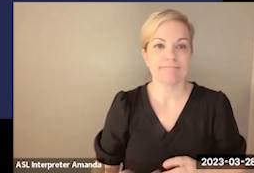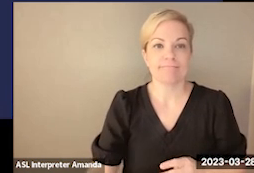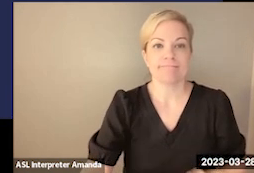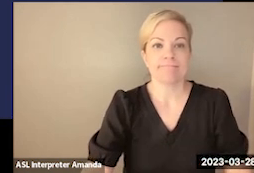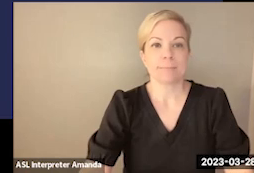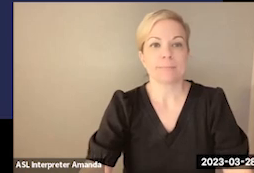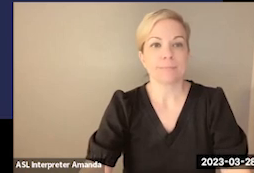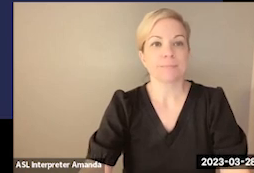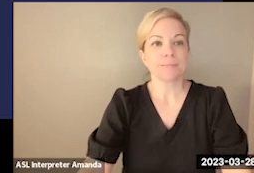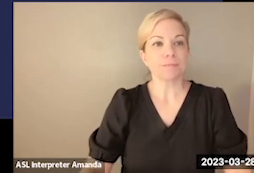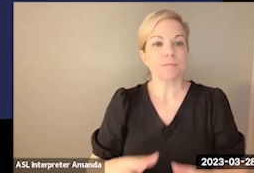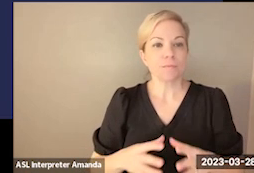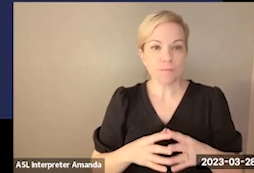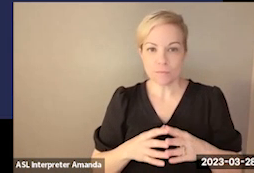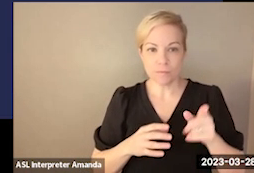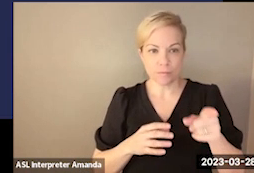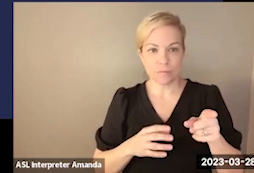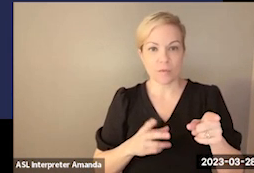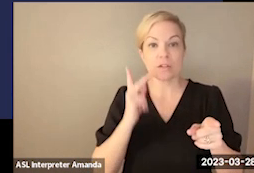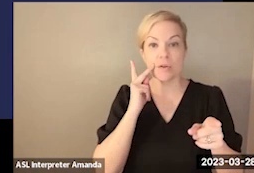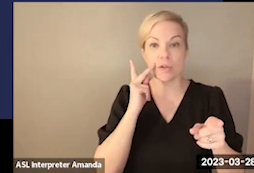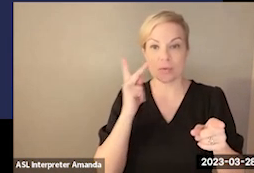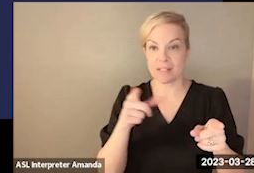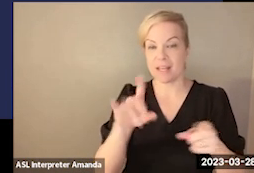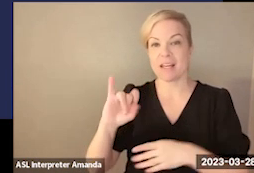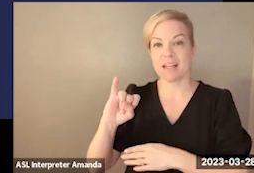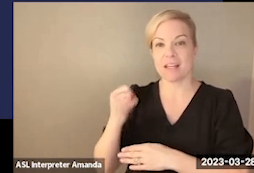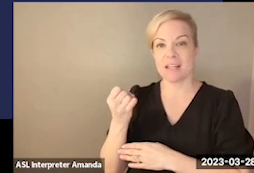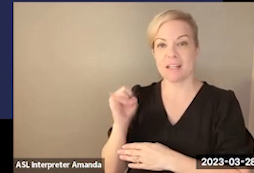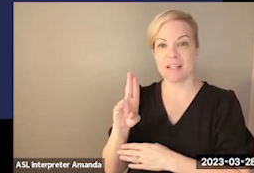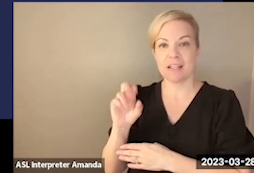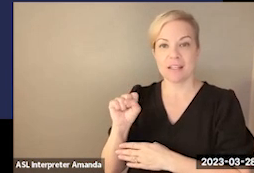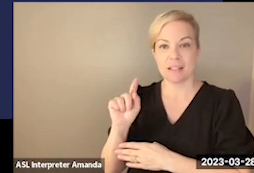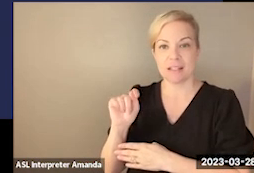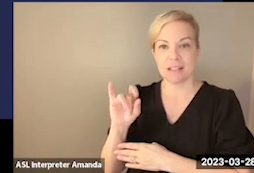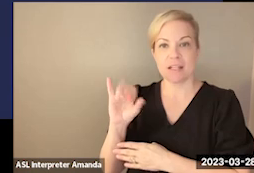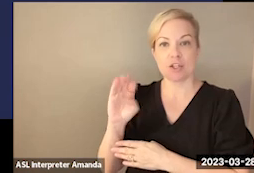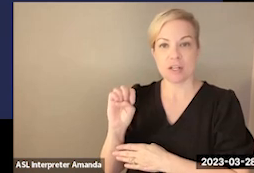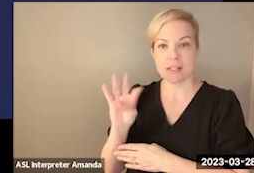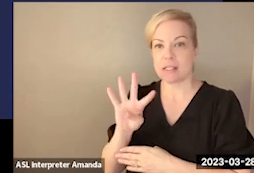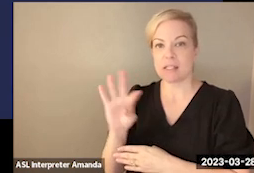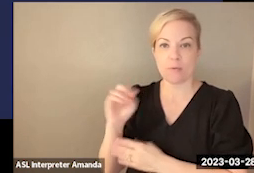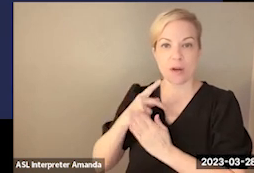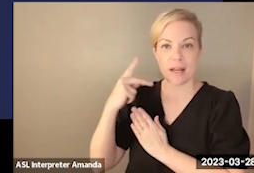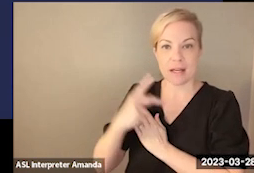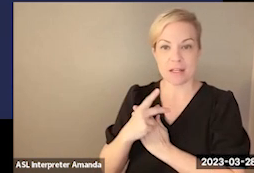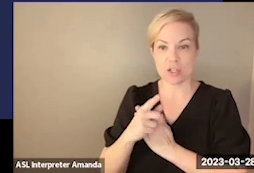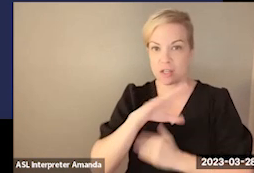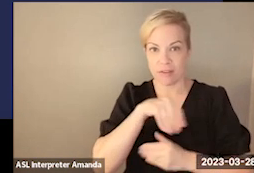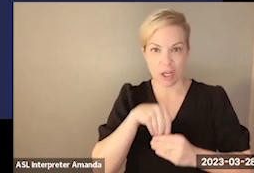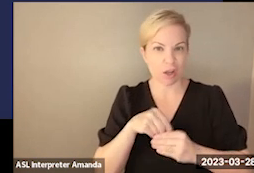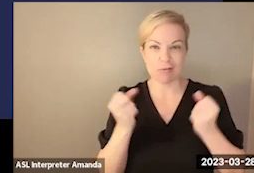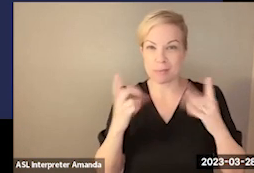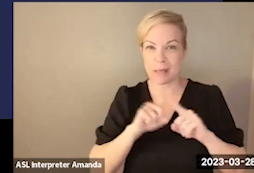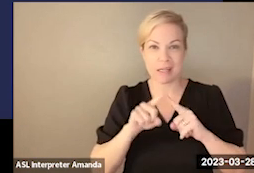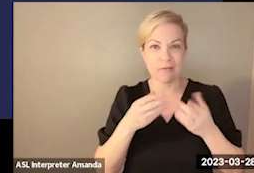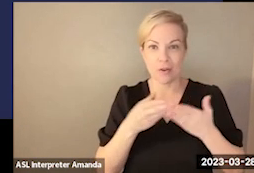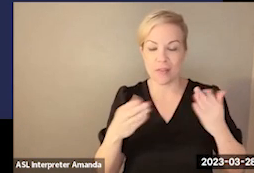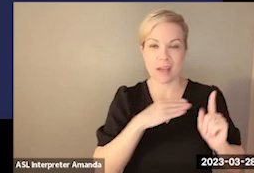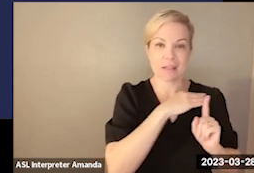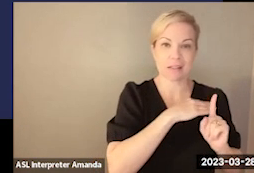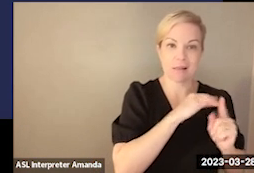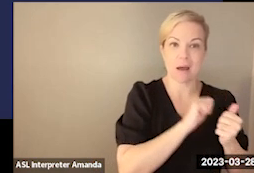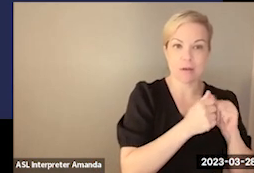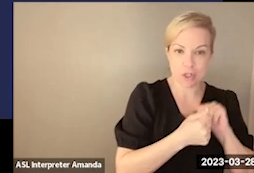Debbie Stine, Science & Technology Policy Academy: So then there's also this justice 40 initiative. And you'll see here that we have lots of things here. Climate change, clean energy, and your efficient, clean, transit stable housing.